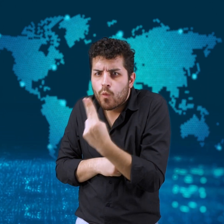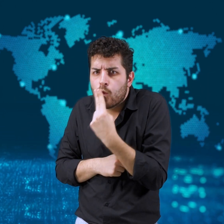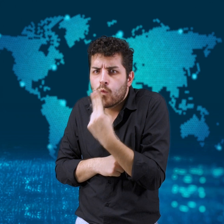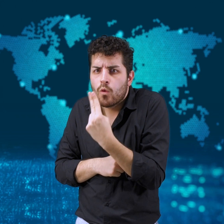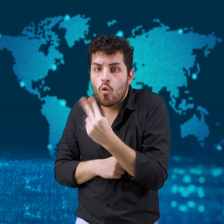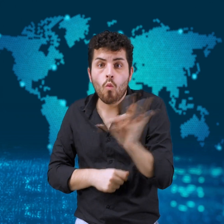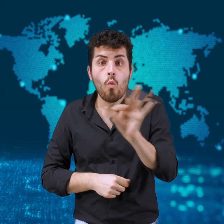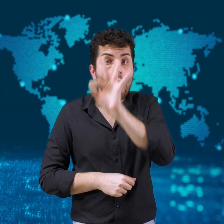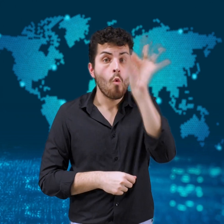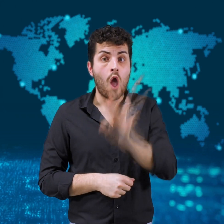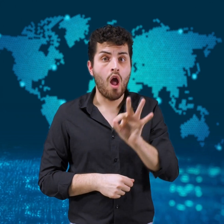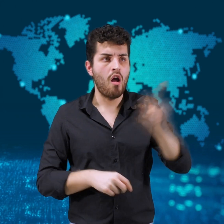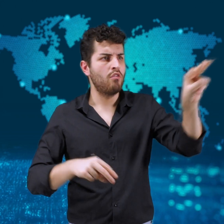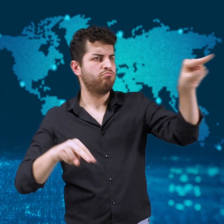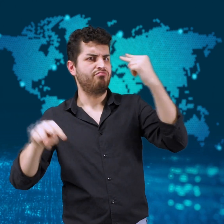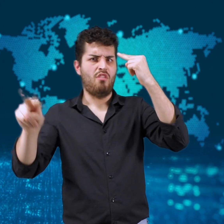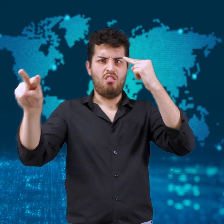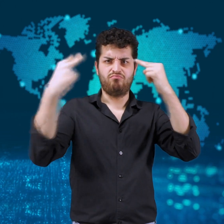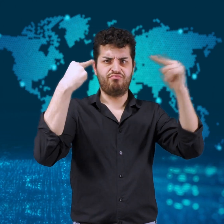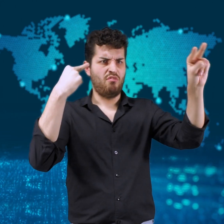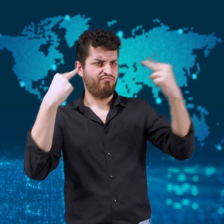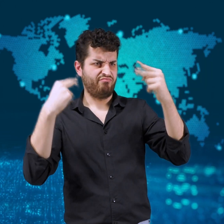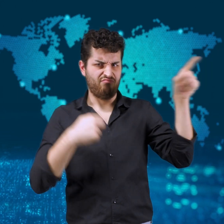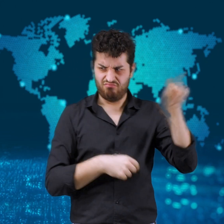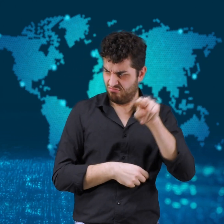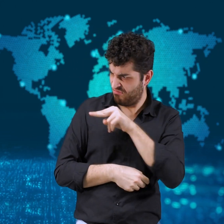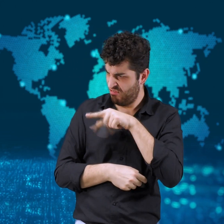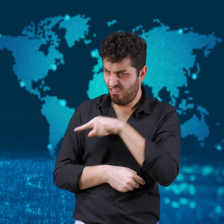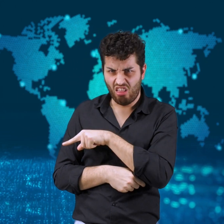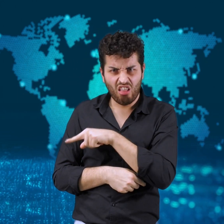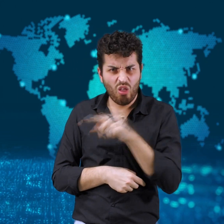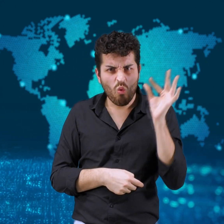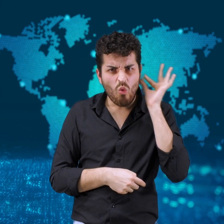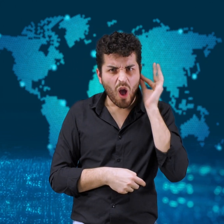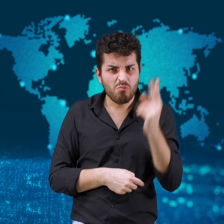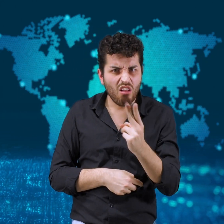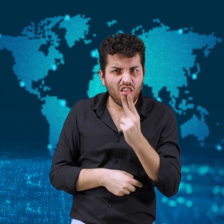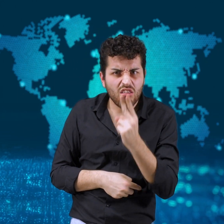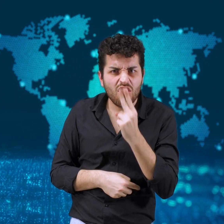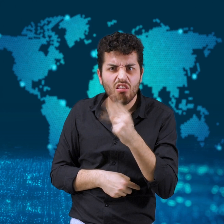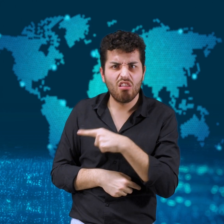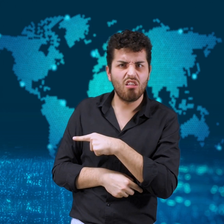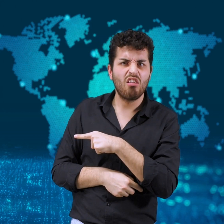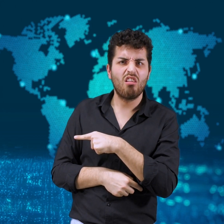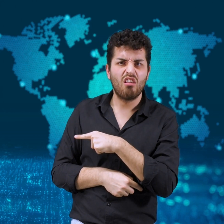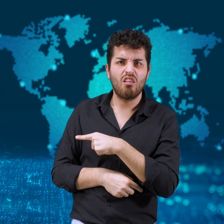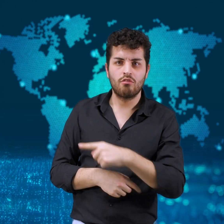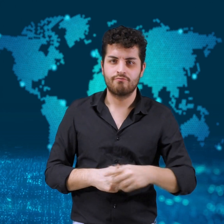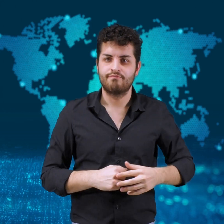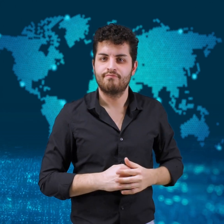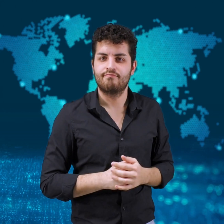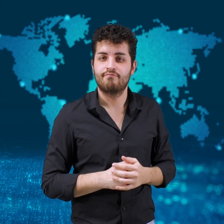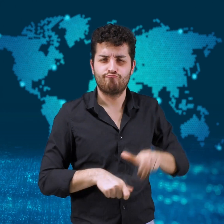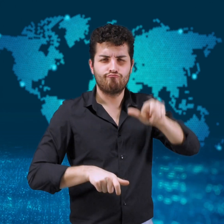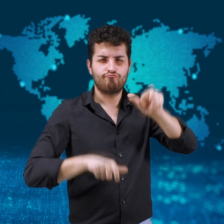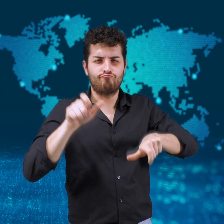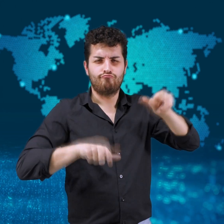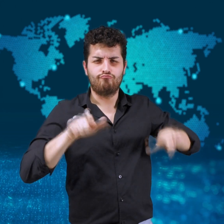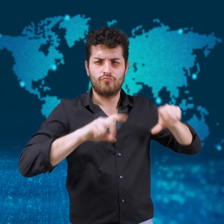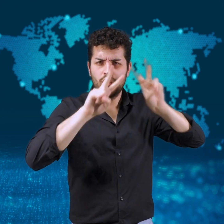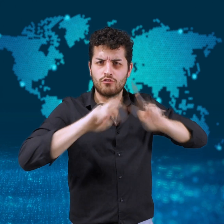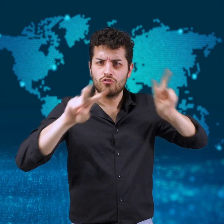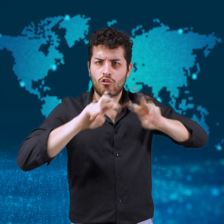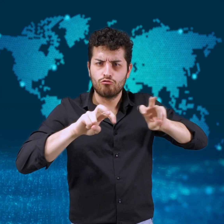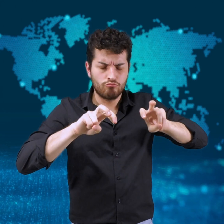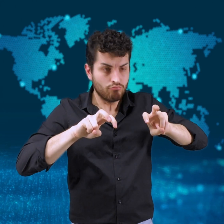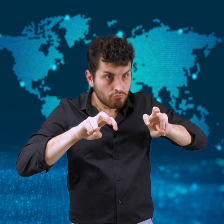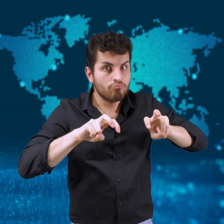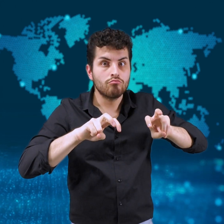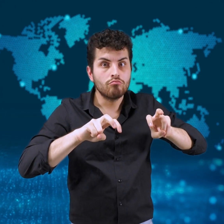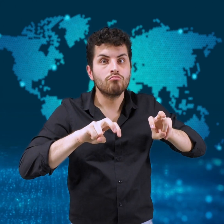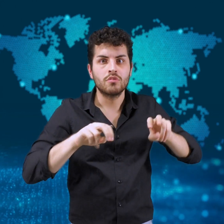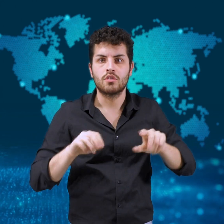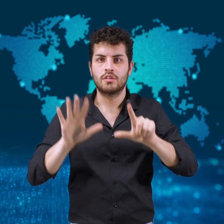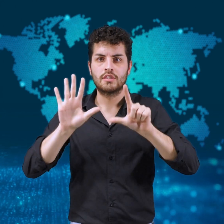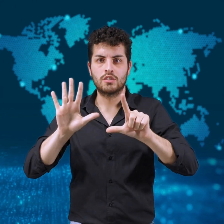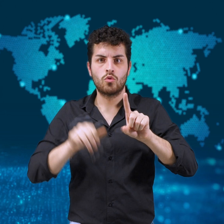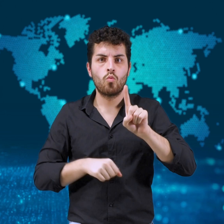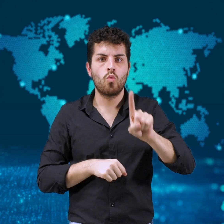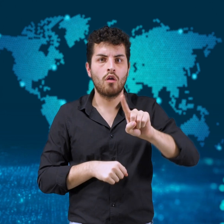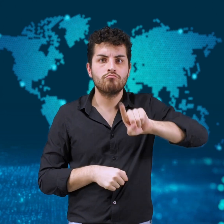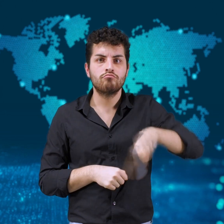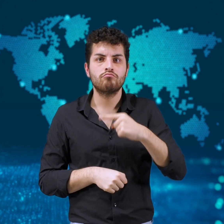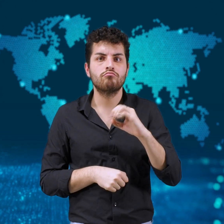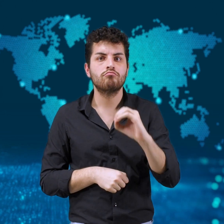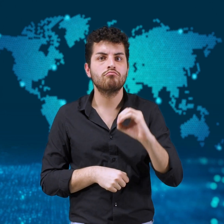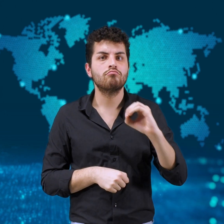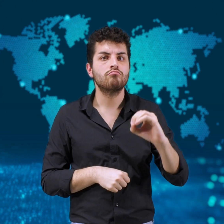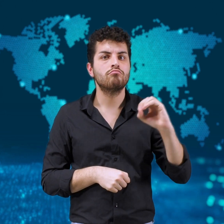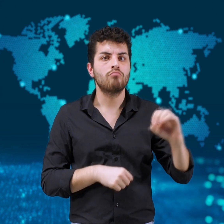Almost no North Korean women smoke in public because it’s looked down on.